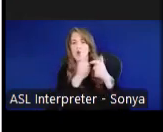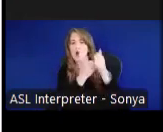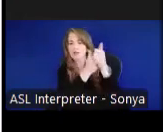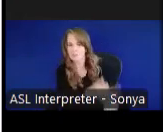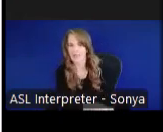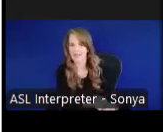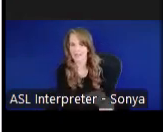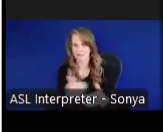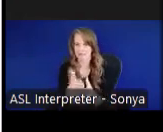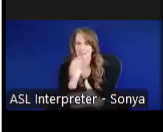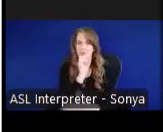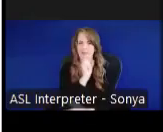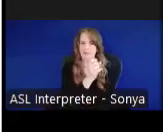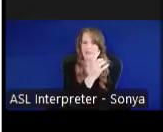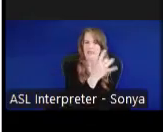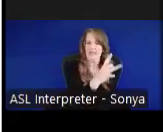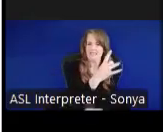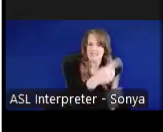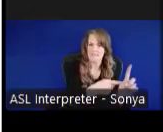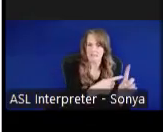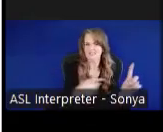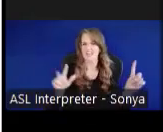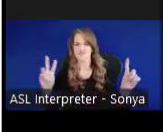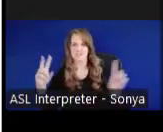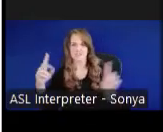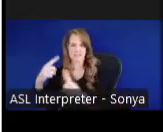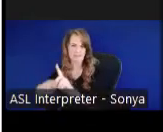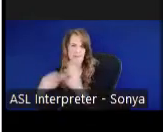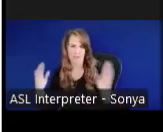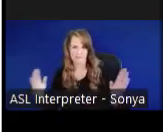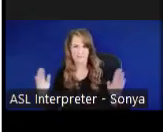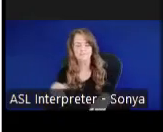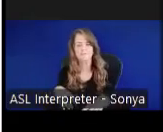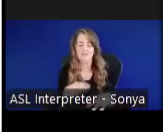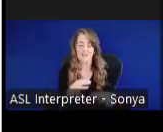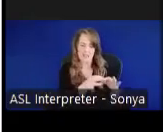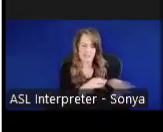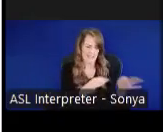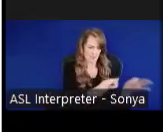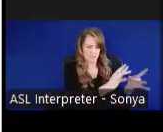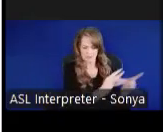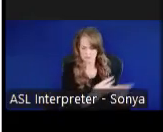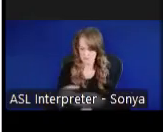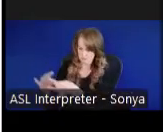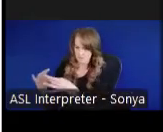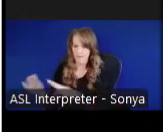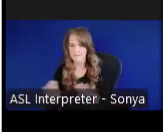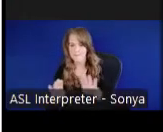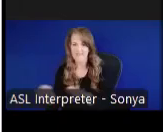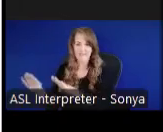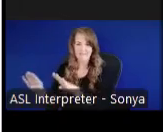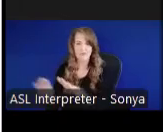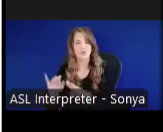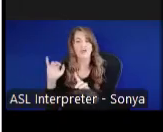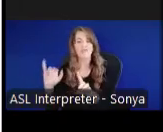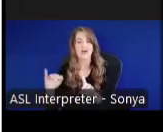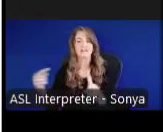So this is to say, really, that this language to behavior link is bidirectional and dimensional. Toddlers who have